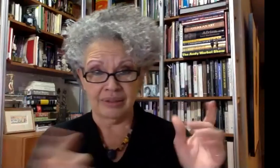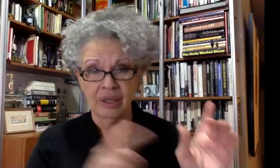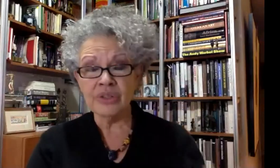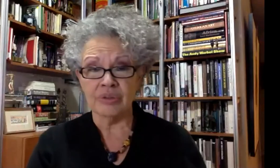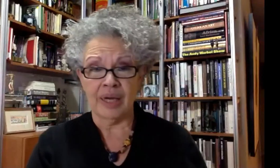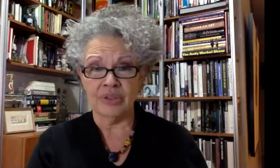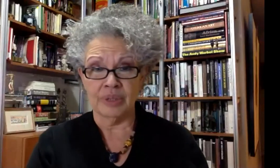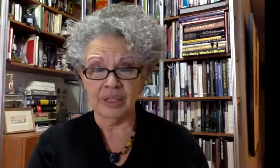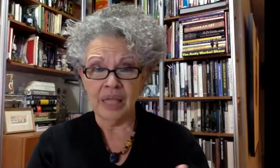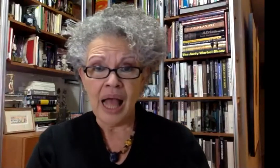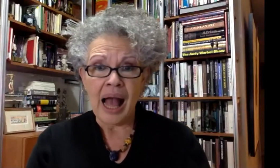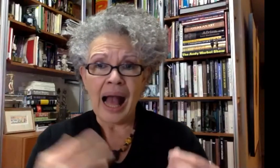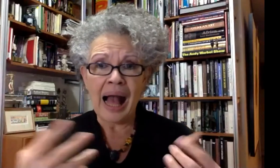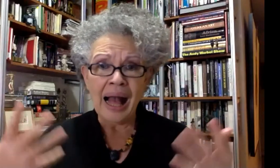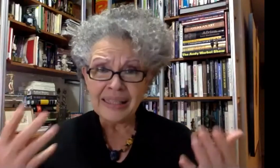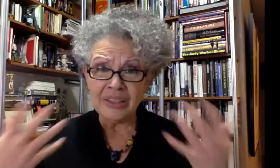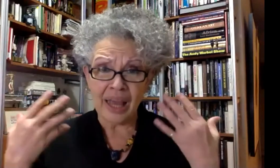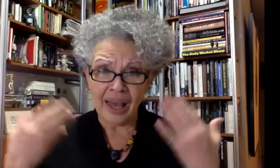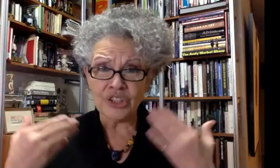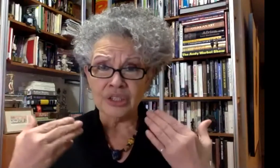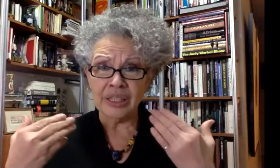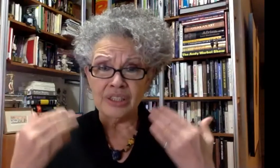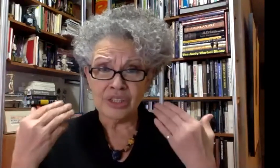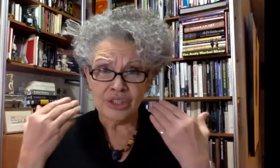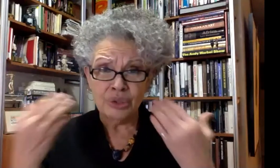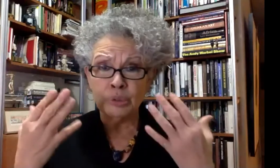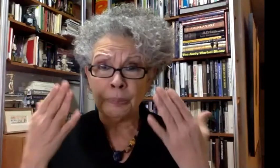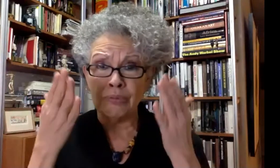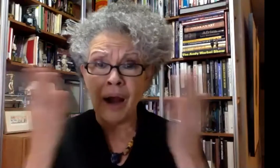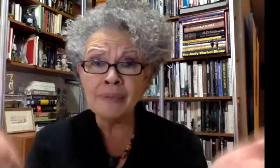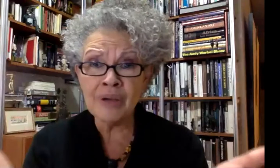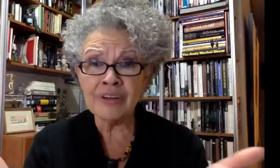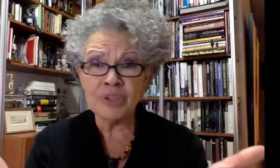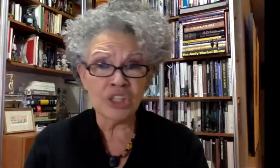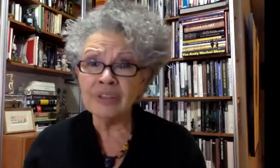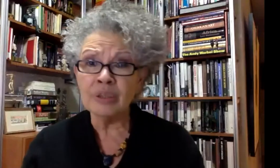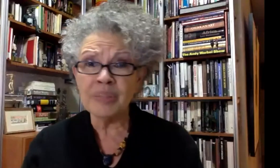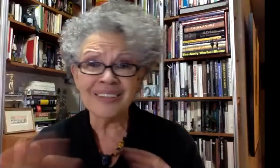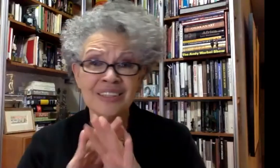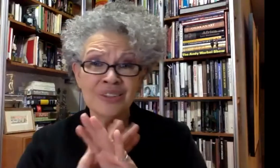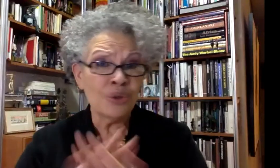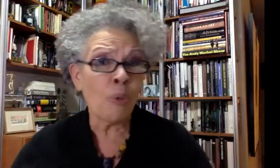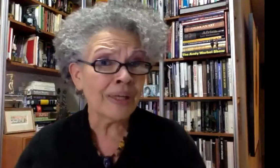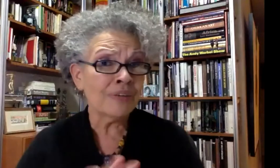evidence and it's such a masterful job that you did with that in 1997... Thank you.